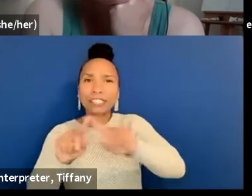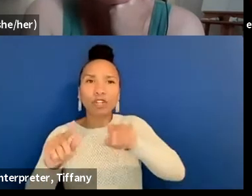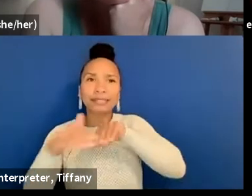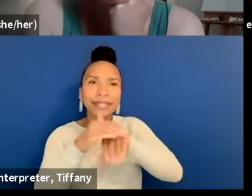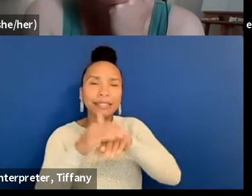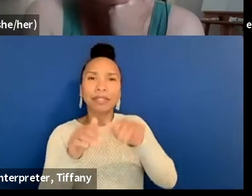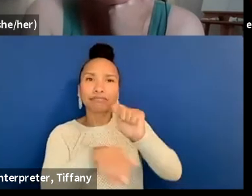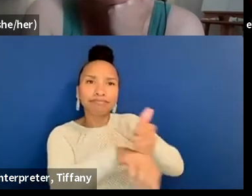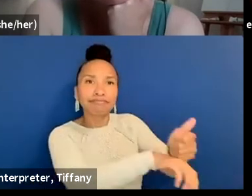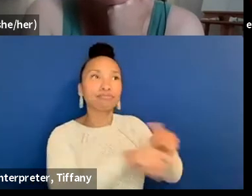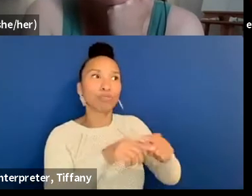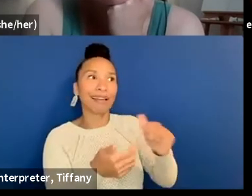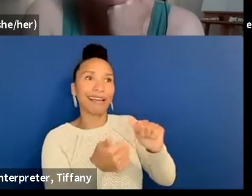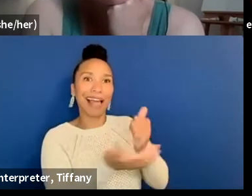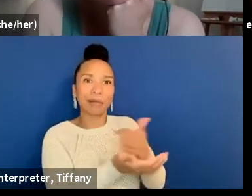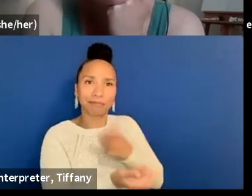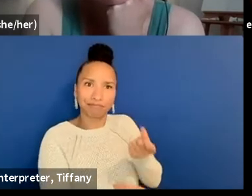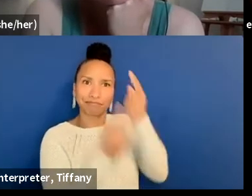Kirya Traber (she/her): To ask your own questions or bring your own comments i'm.